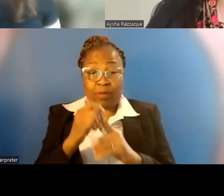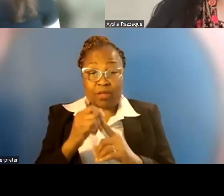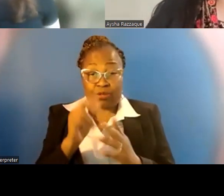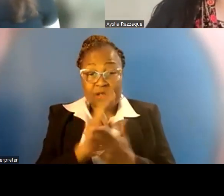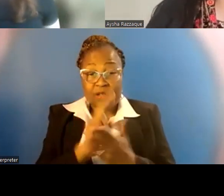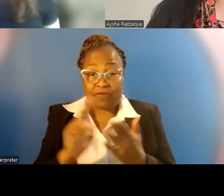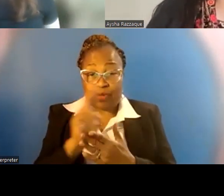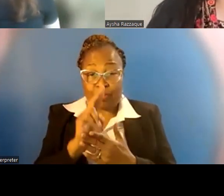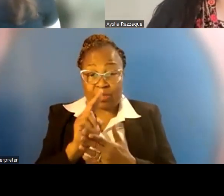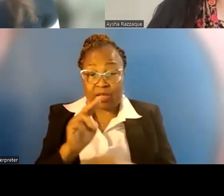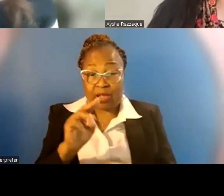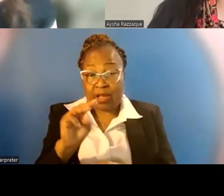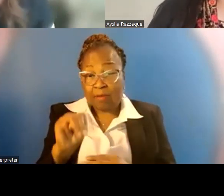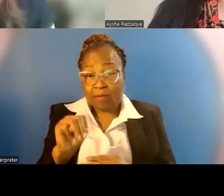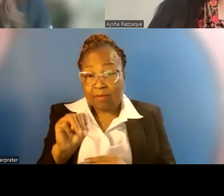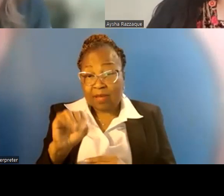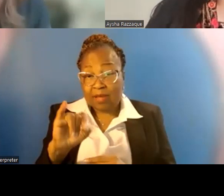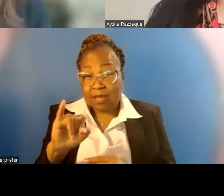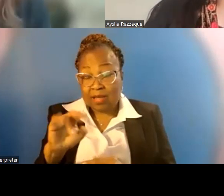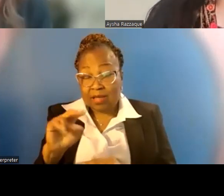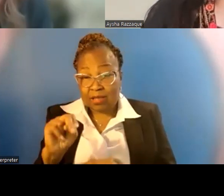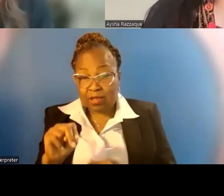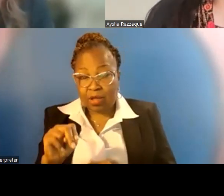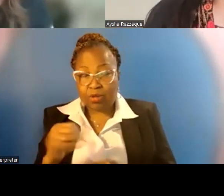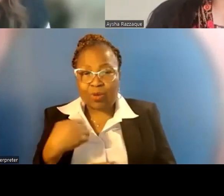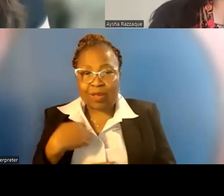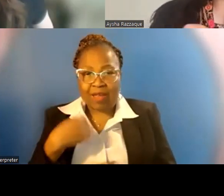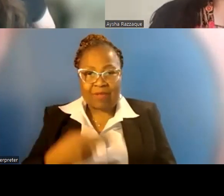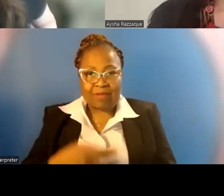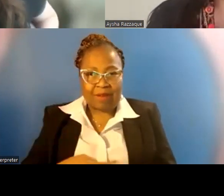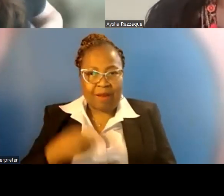we have a high East Asian international student population